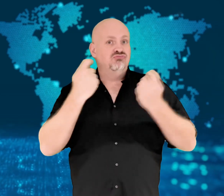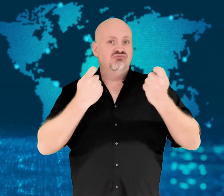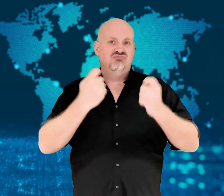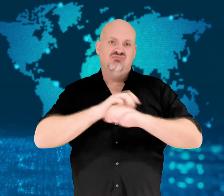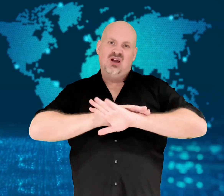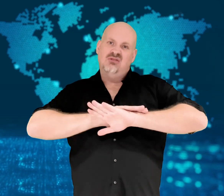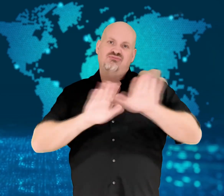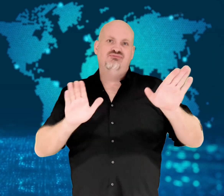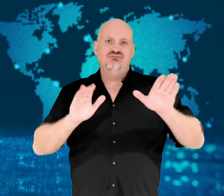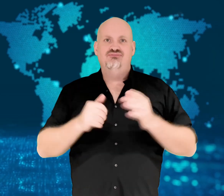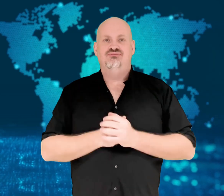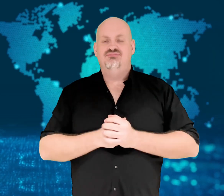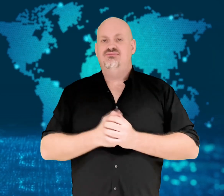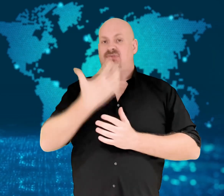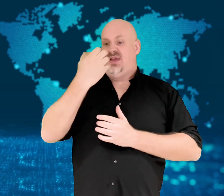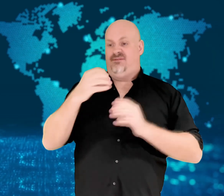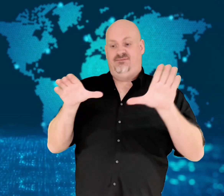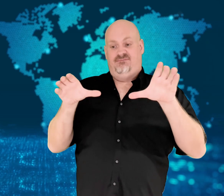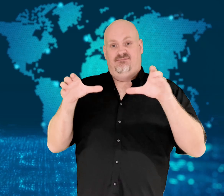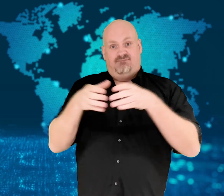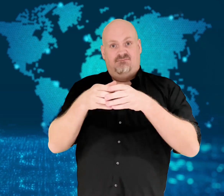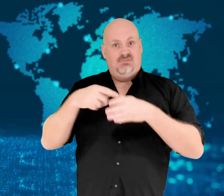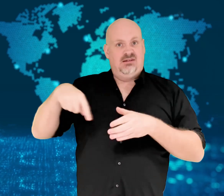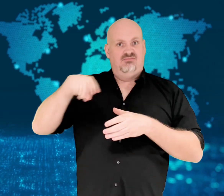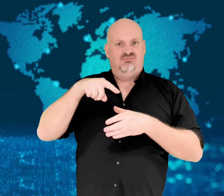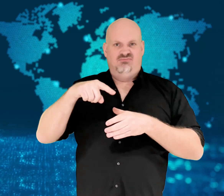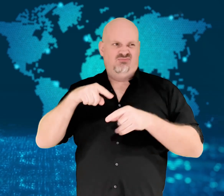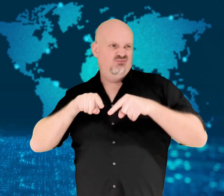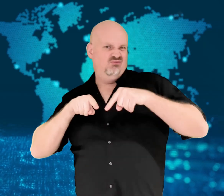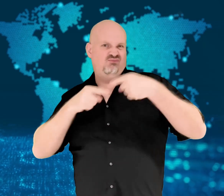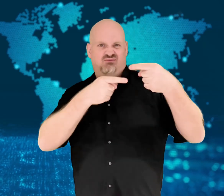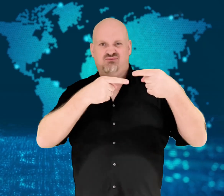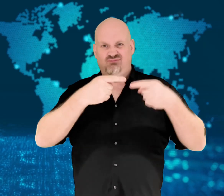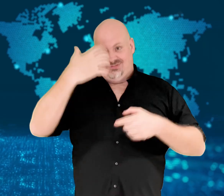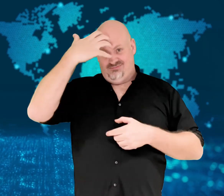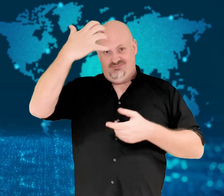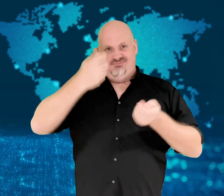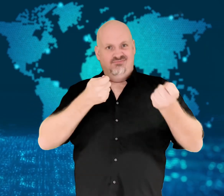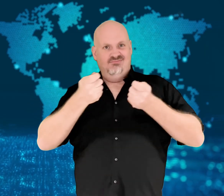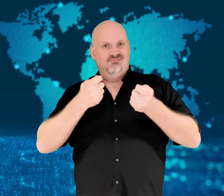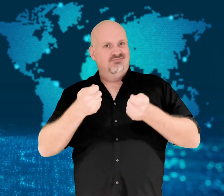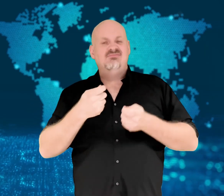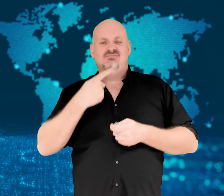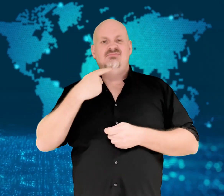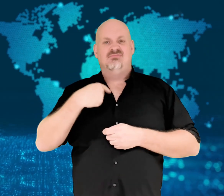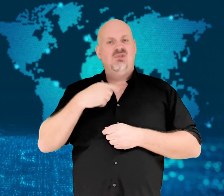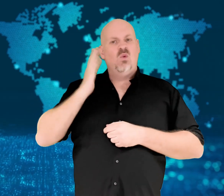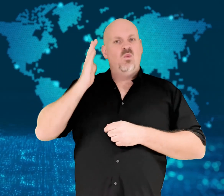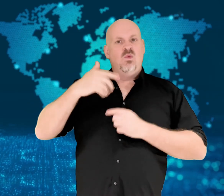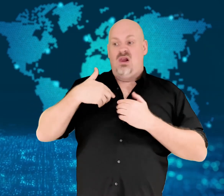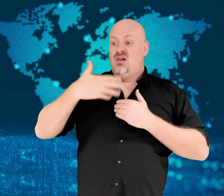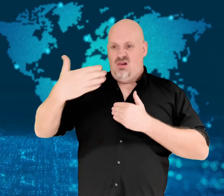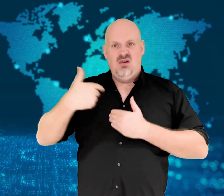Some in Britain may not celebrate the event.